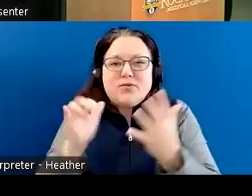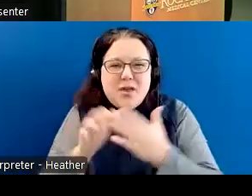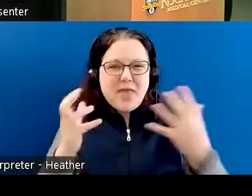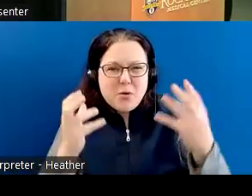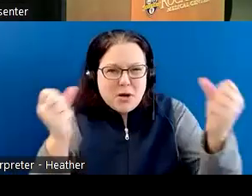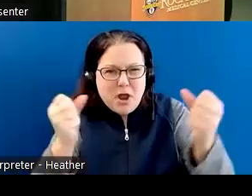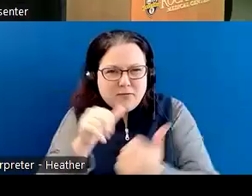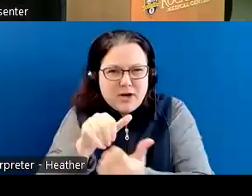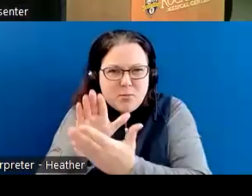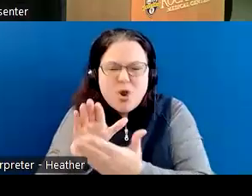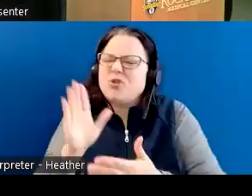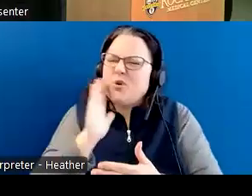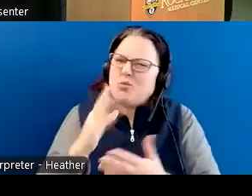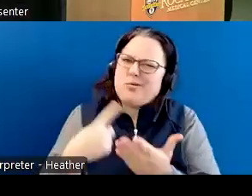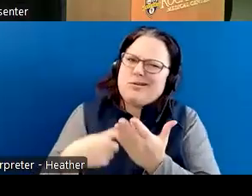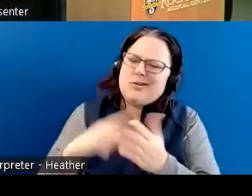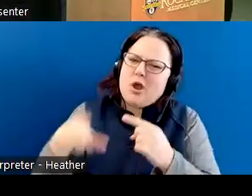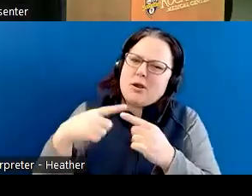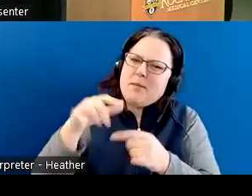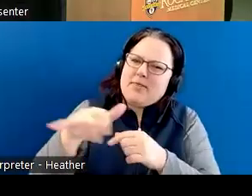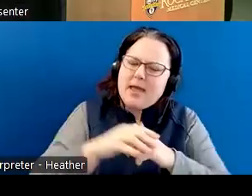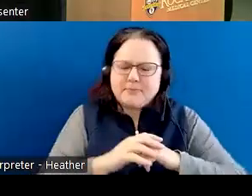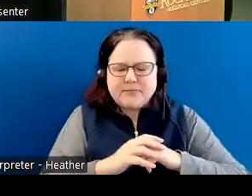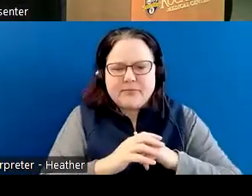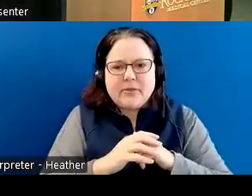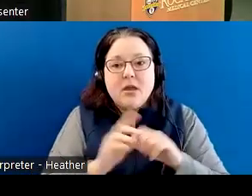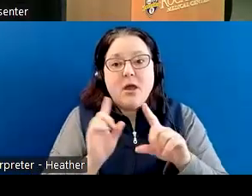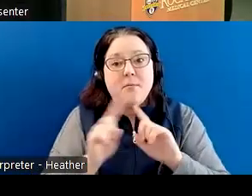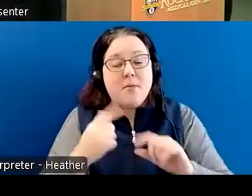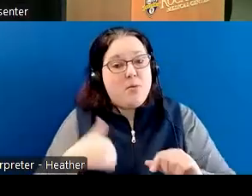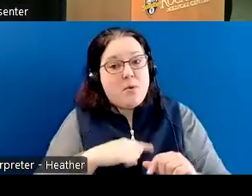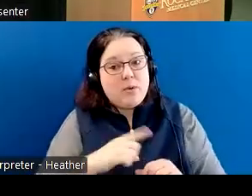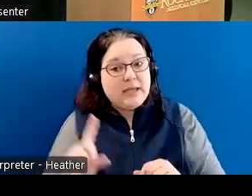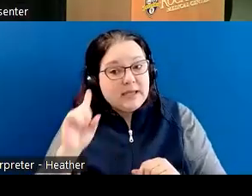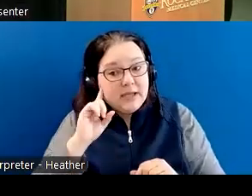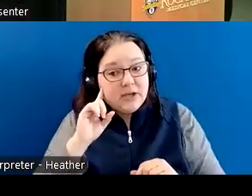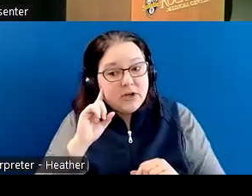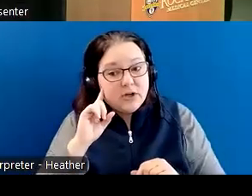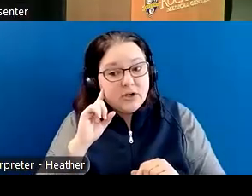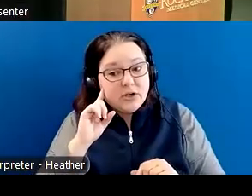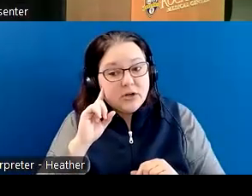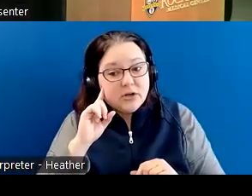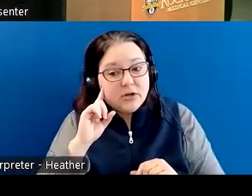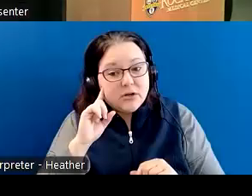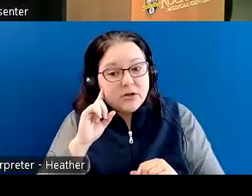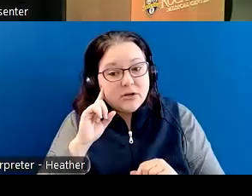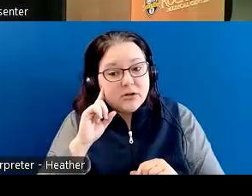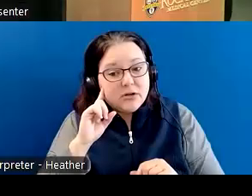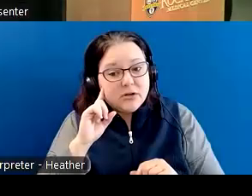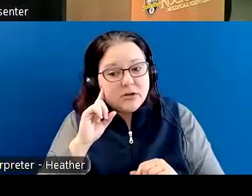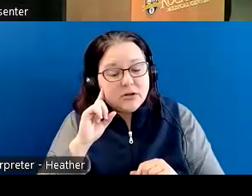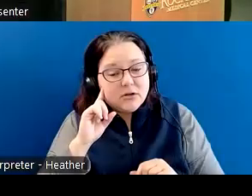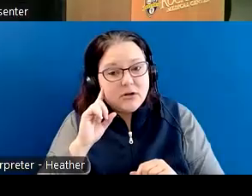a little bit more about that. But in particular, what we hear is that these are individualized uh